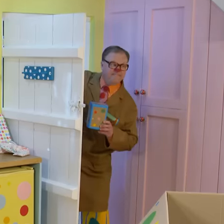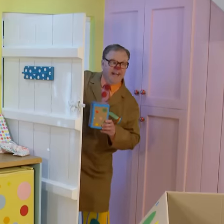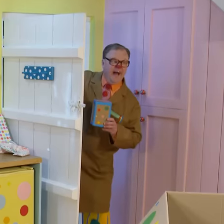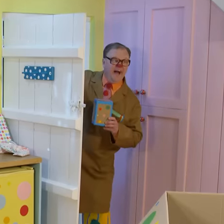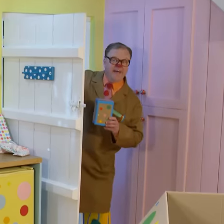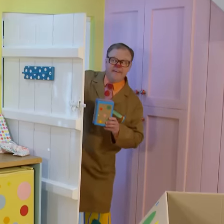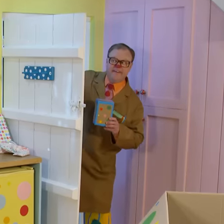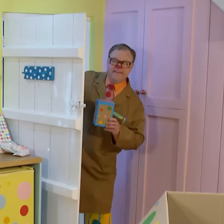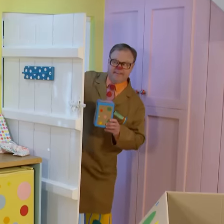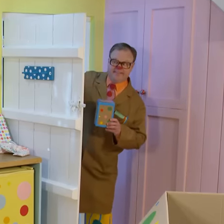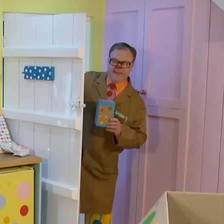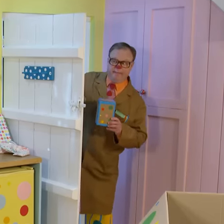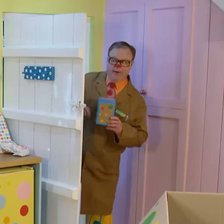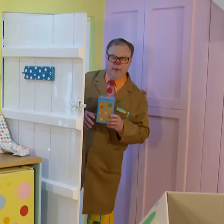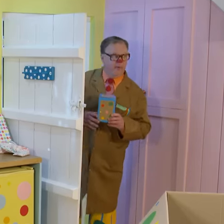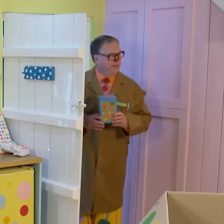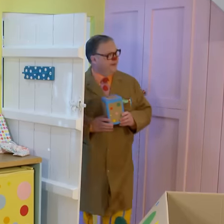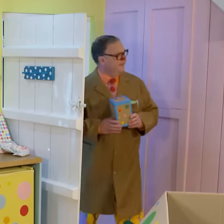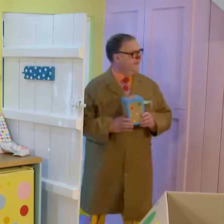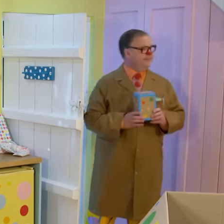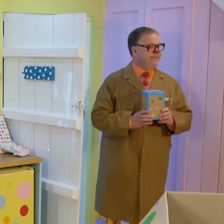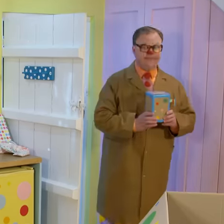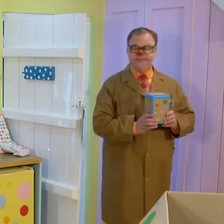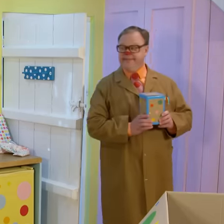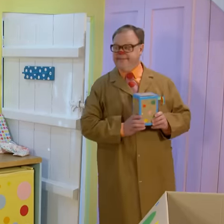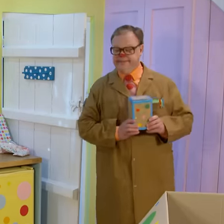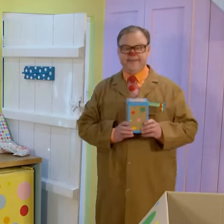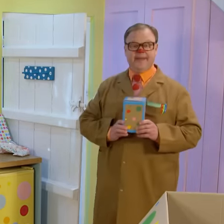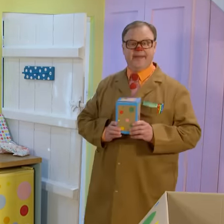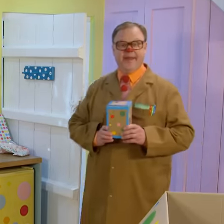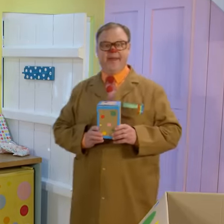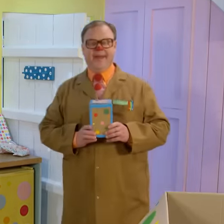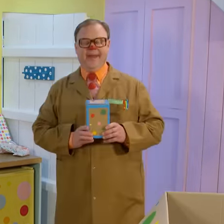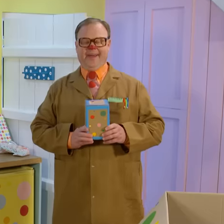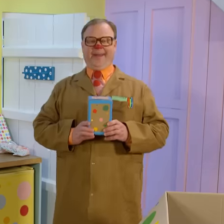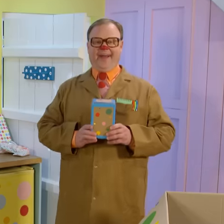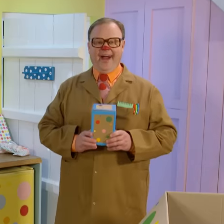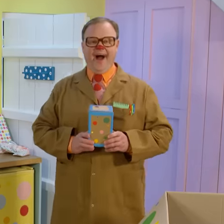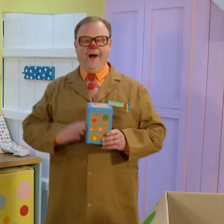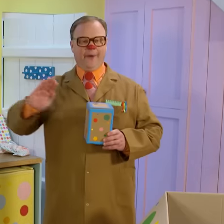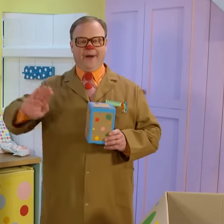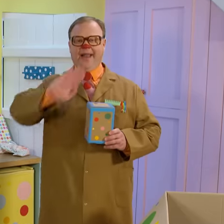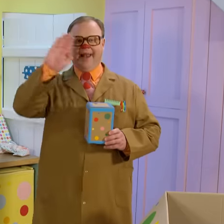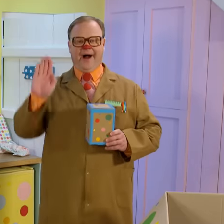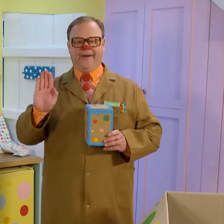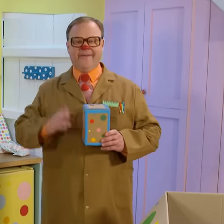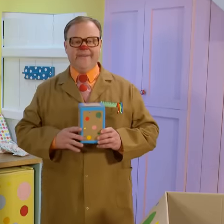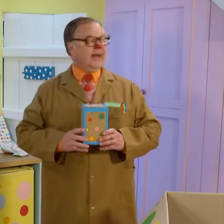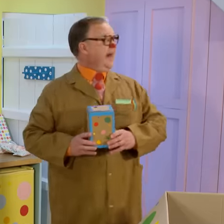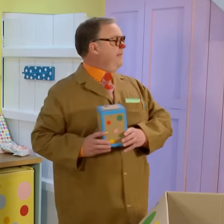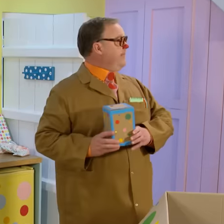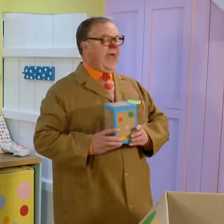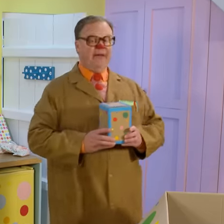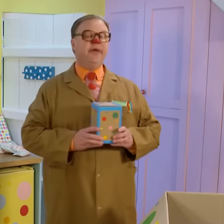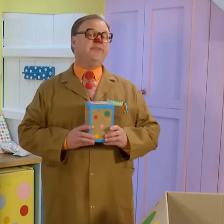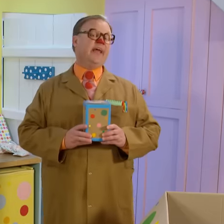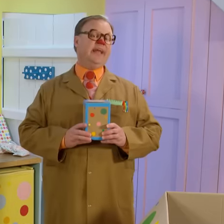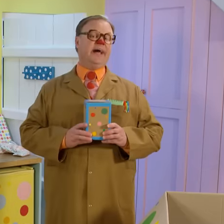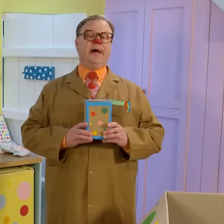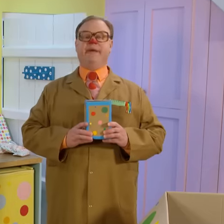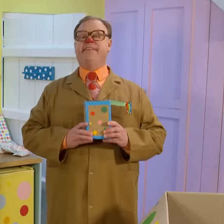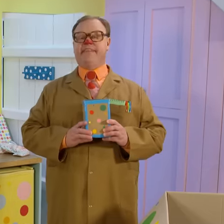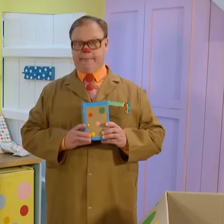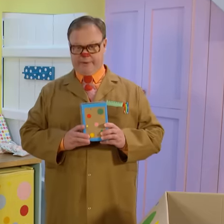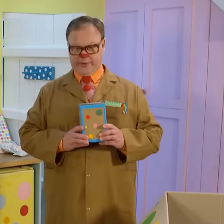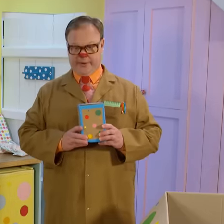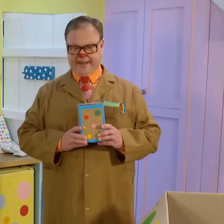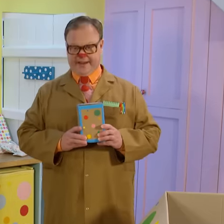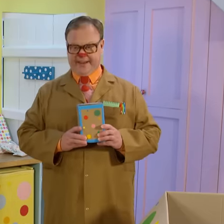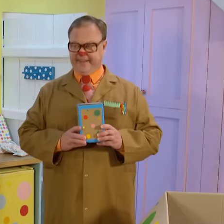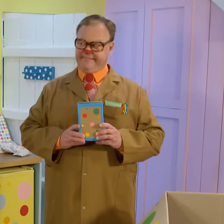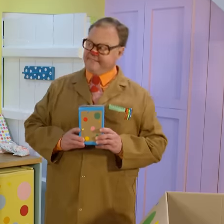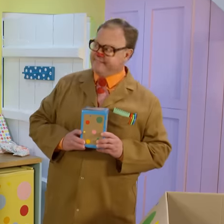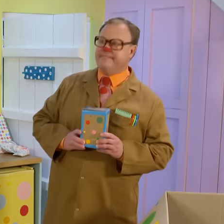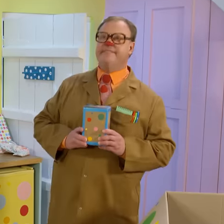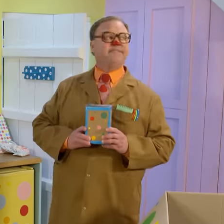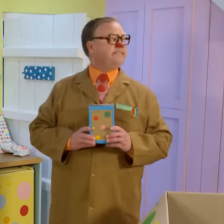hello mr tumble oh hello shopkeeper tumblr oh hello uh have you seen uh mr tumble anywhere yes